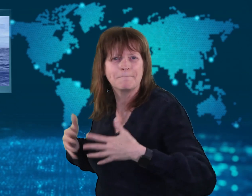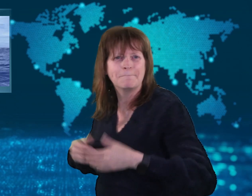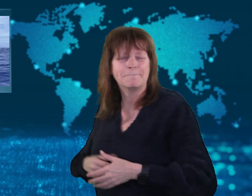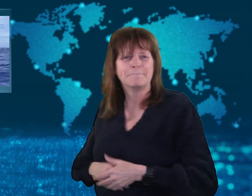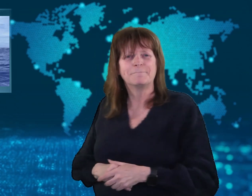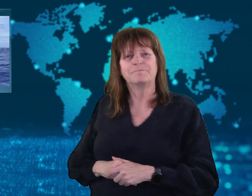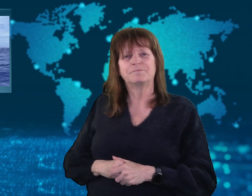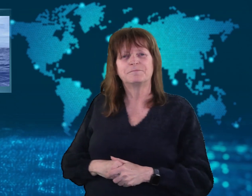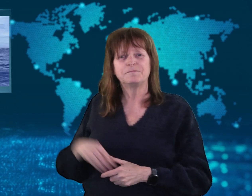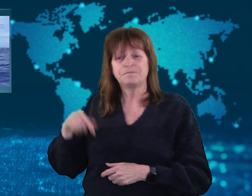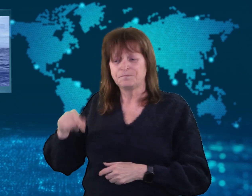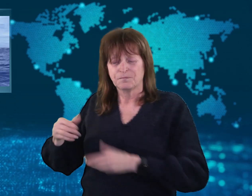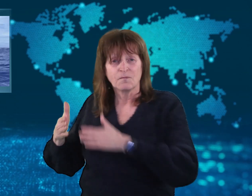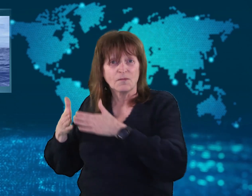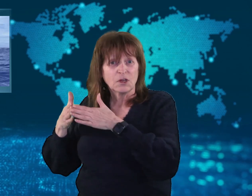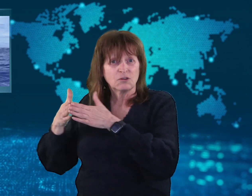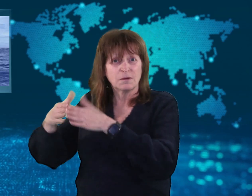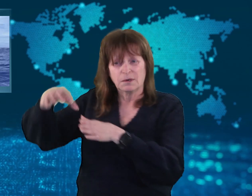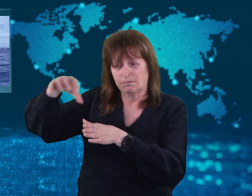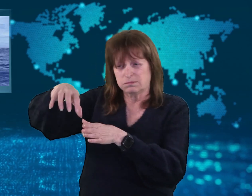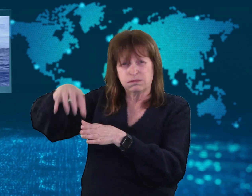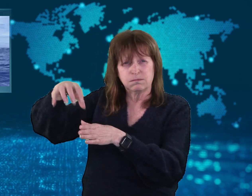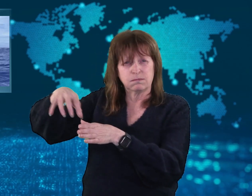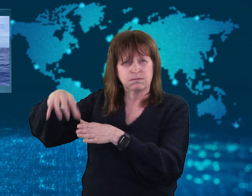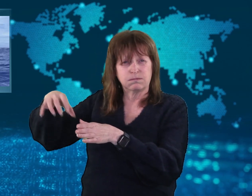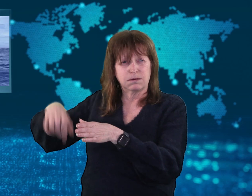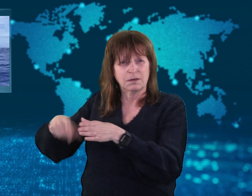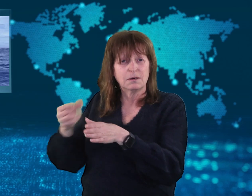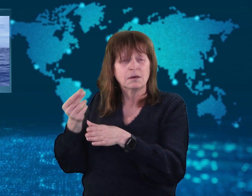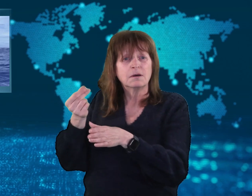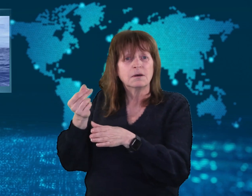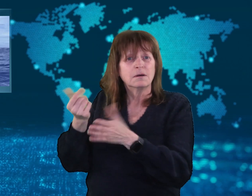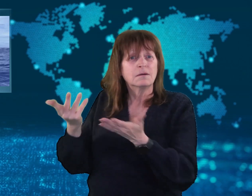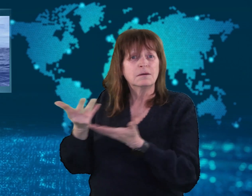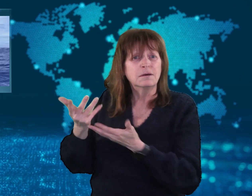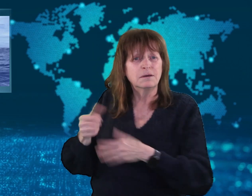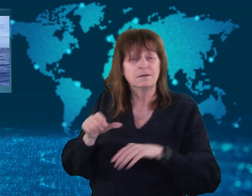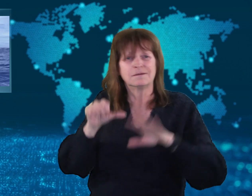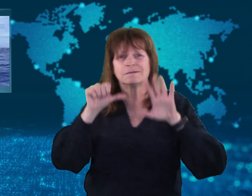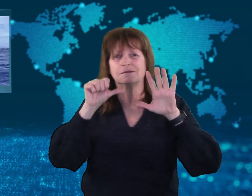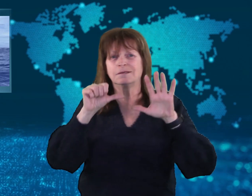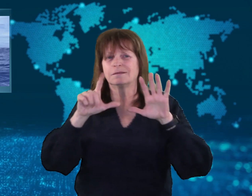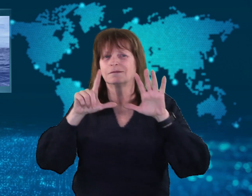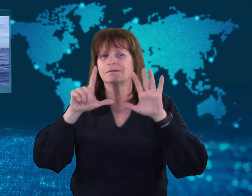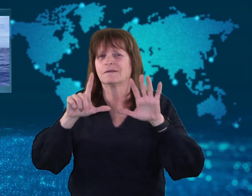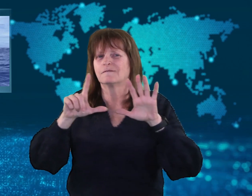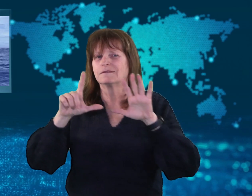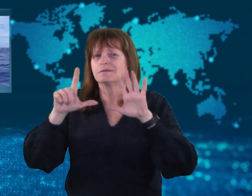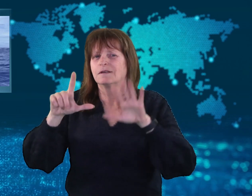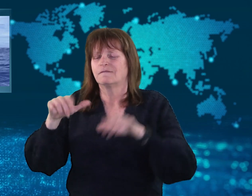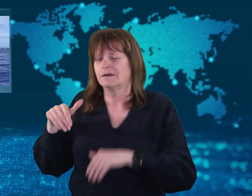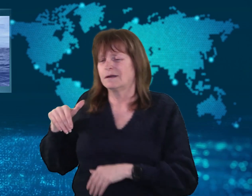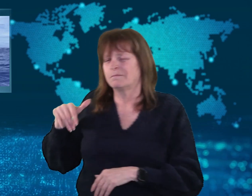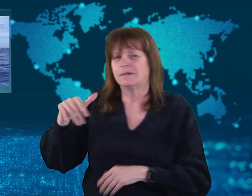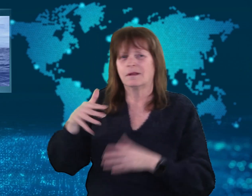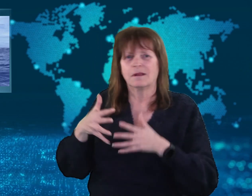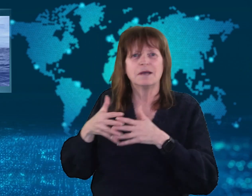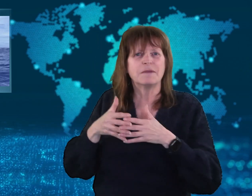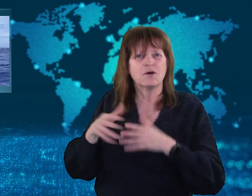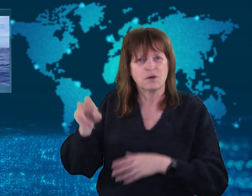The shipment was worth around $677 million USD.